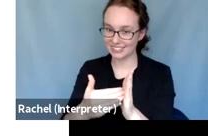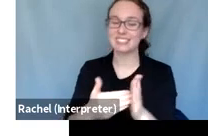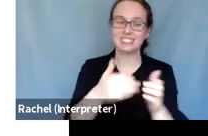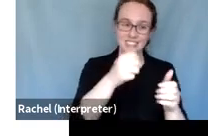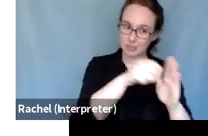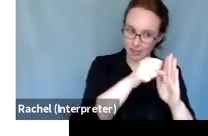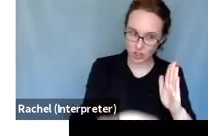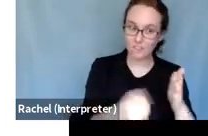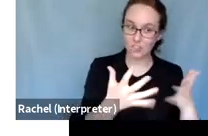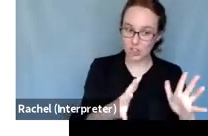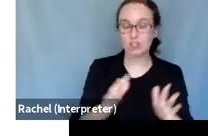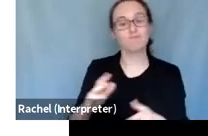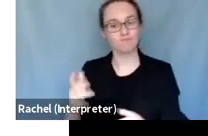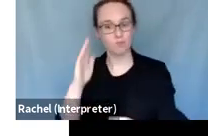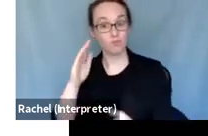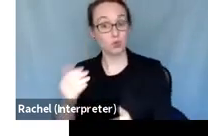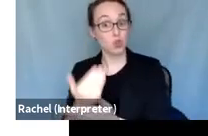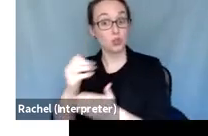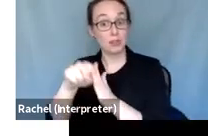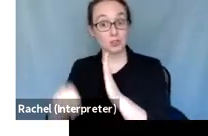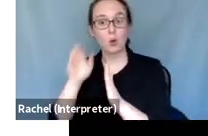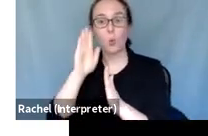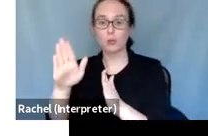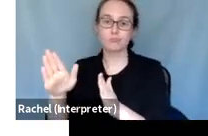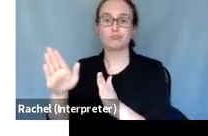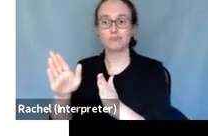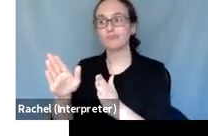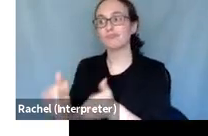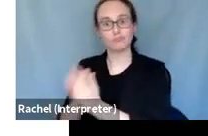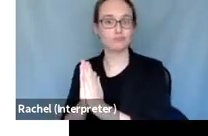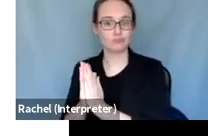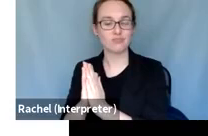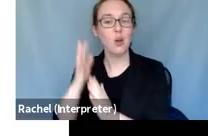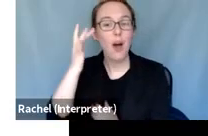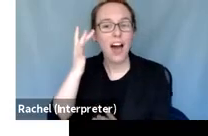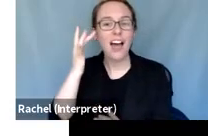Sage Talbot: Because the new instructors will not automatically receive these, you do need to log in and send them.